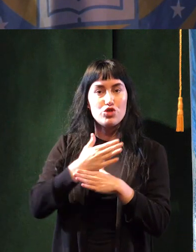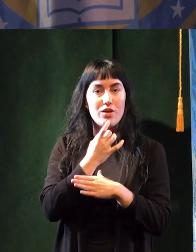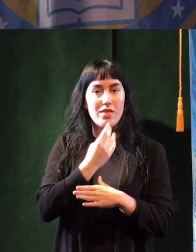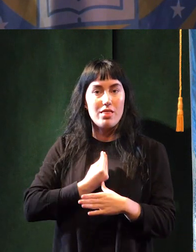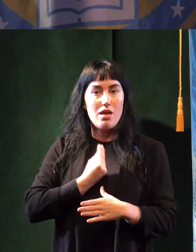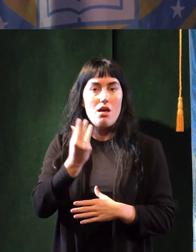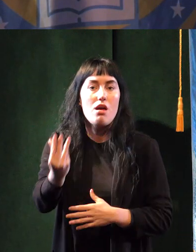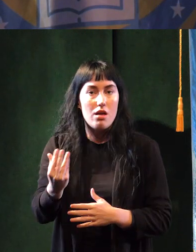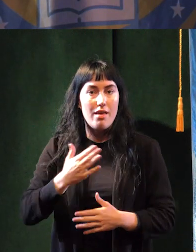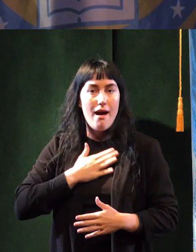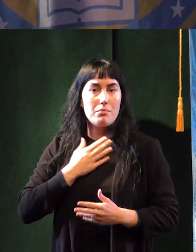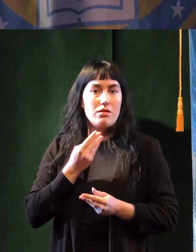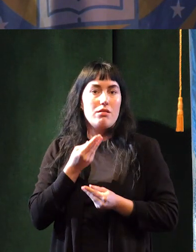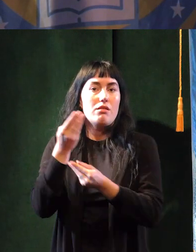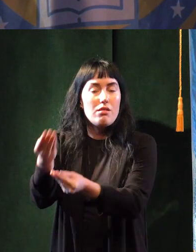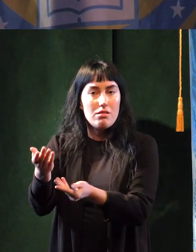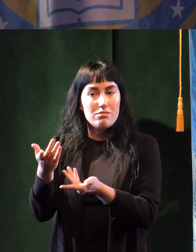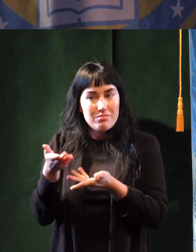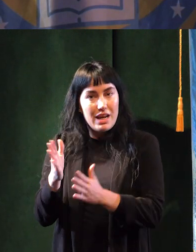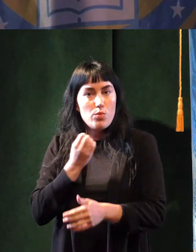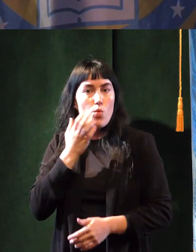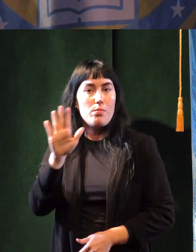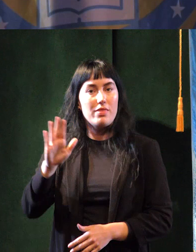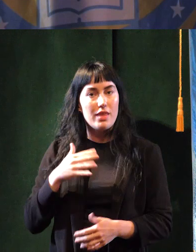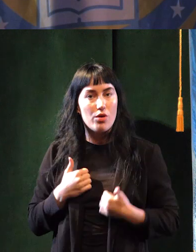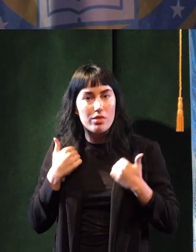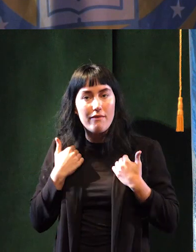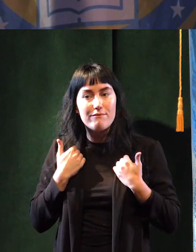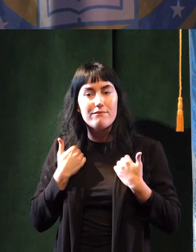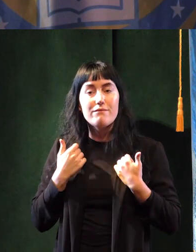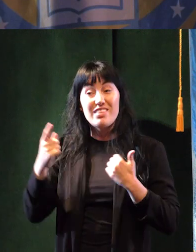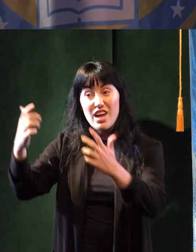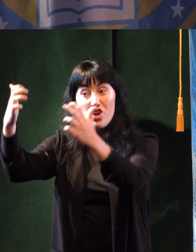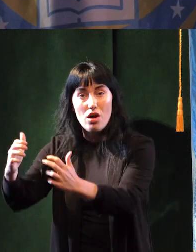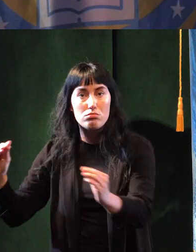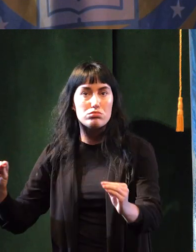away letting it warm someone else's life letting it shine in the darkness for